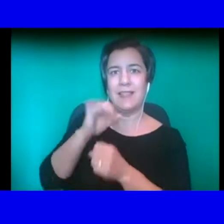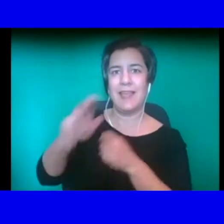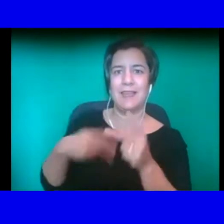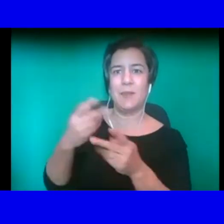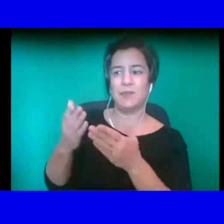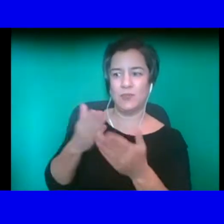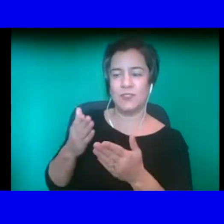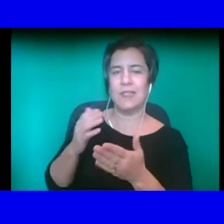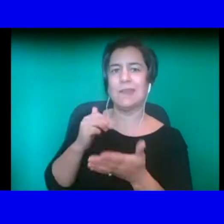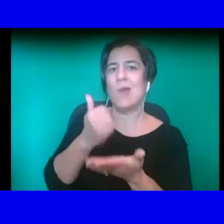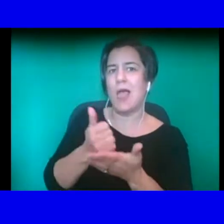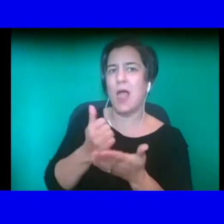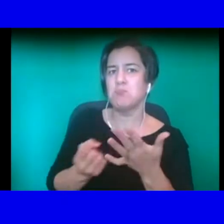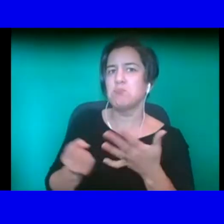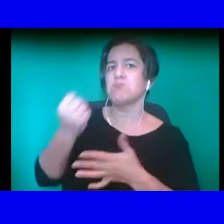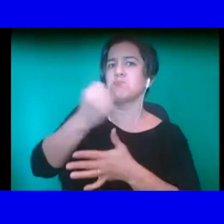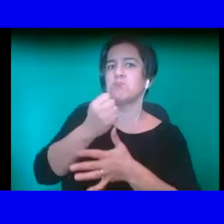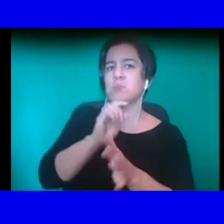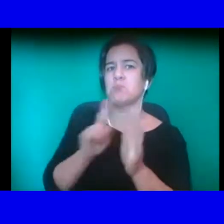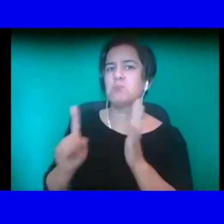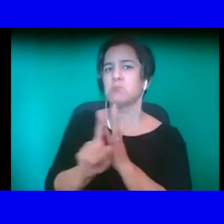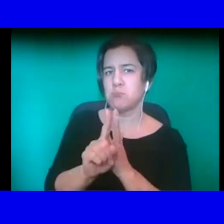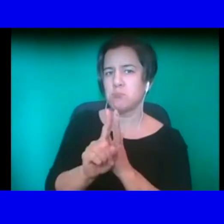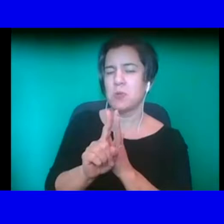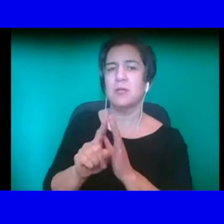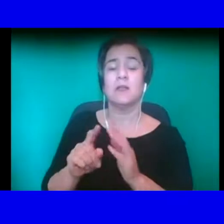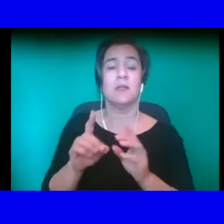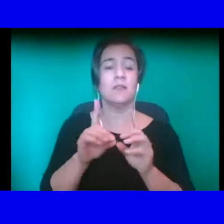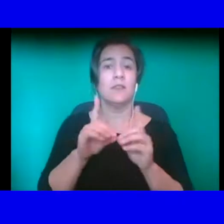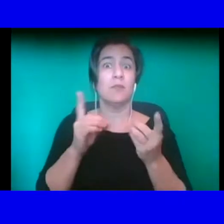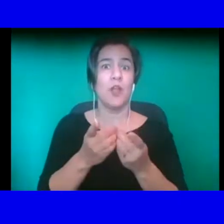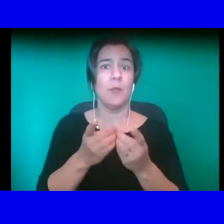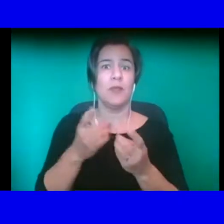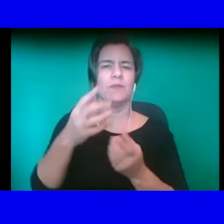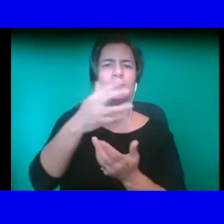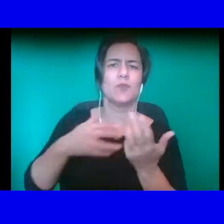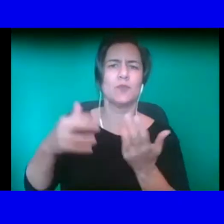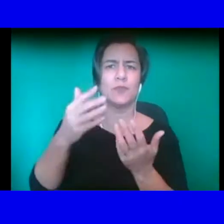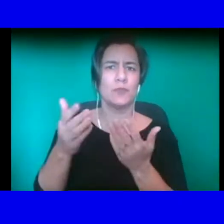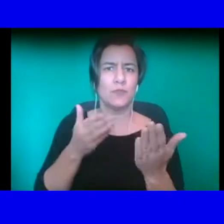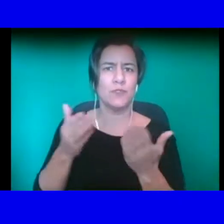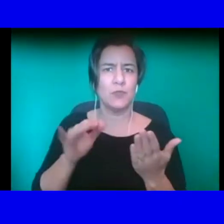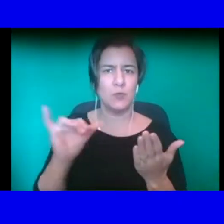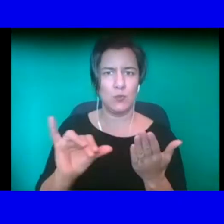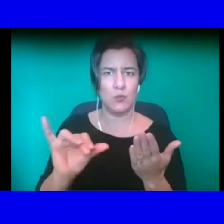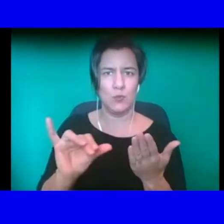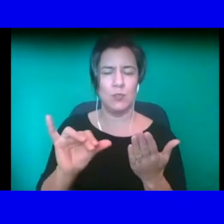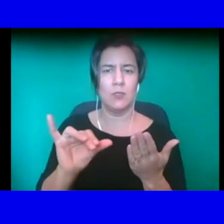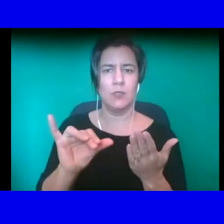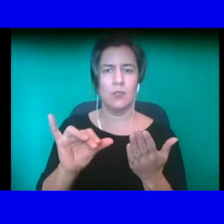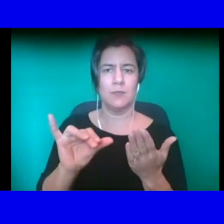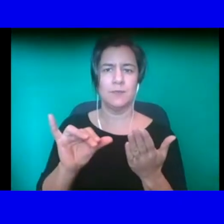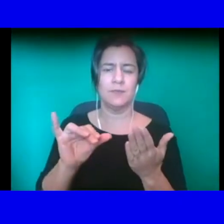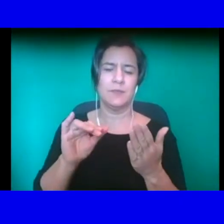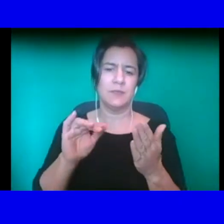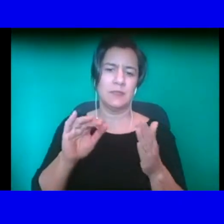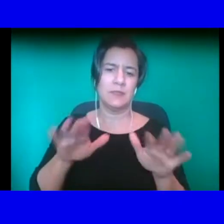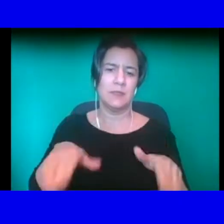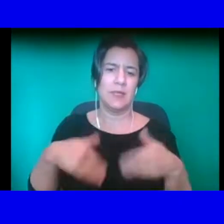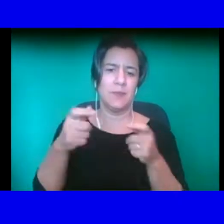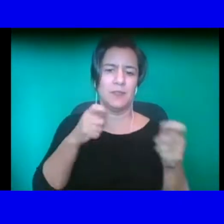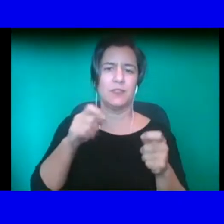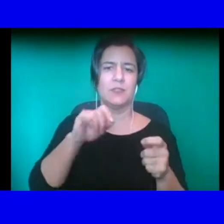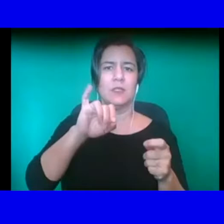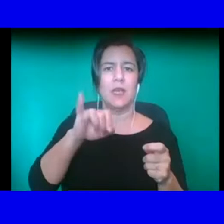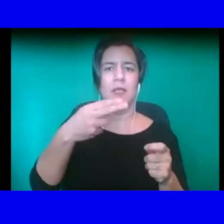The Department of Social Services that administers the IHSS program is also looking